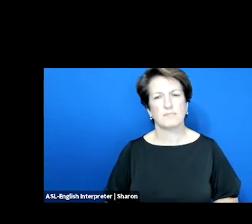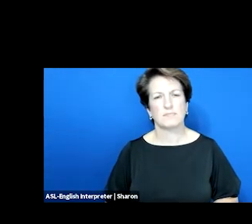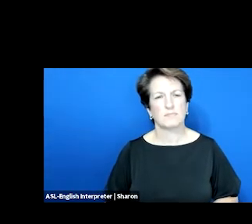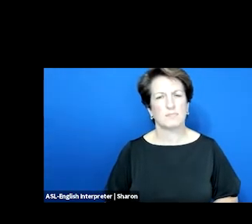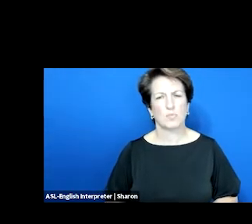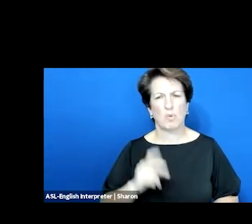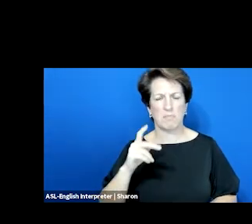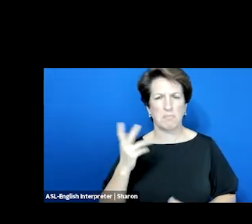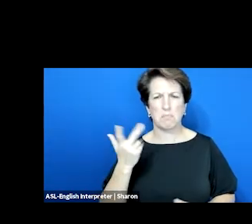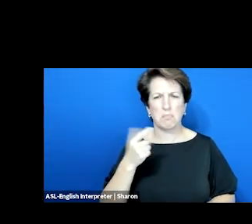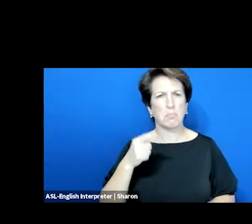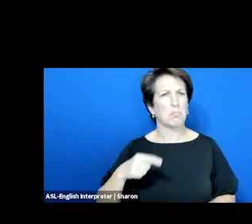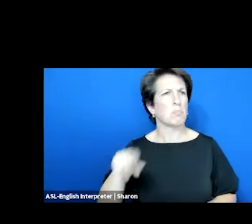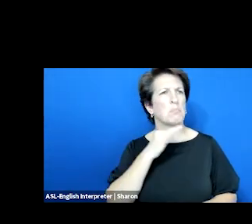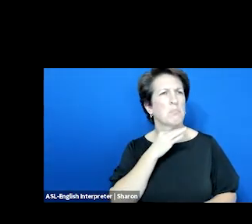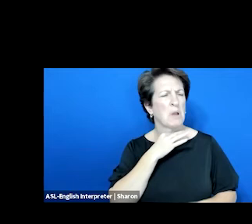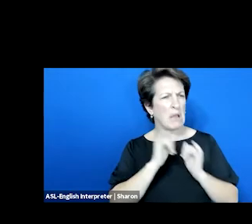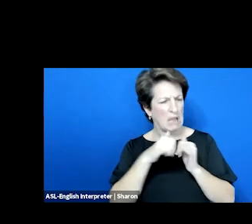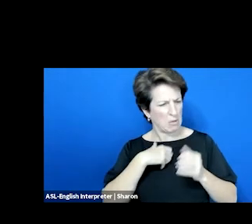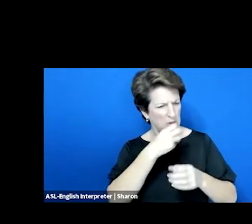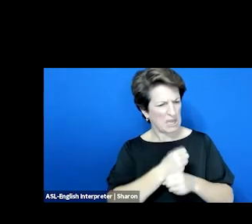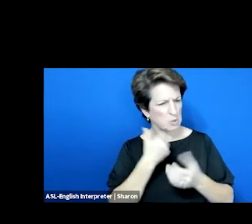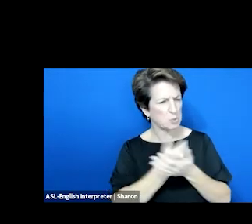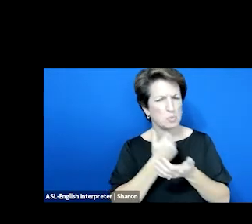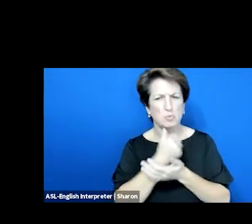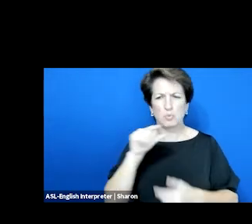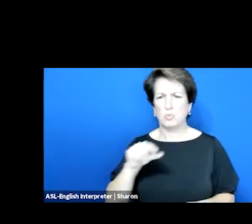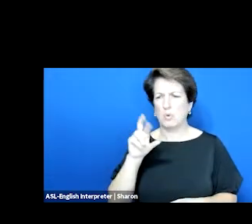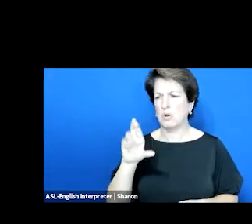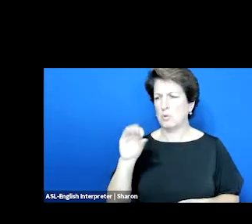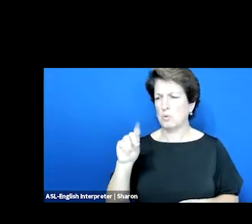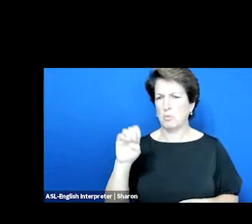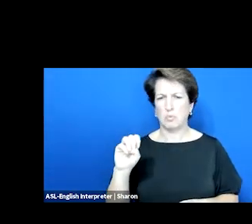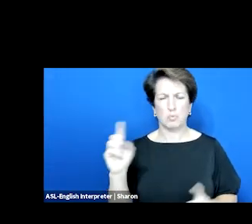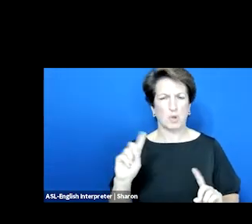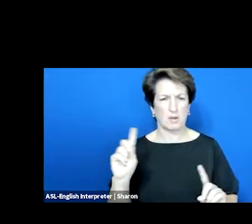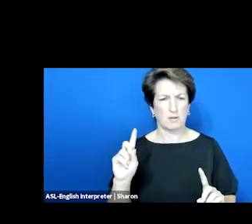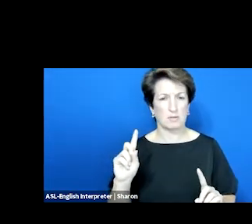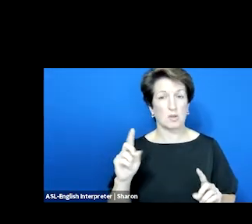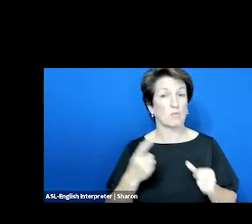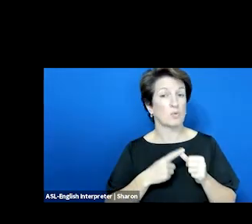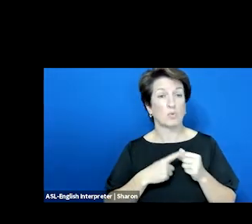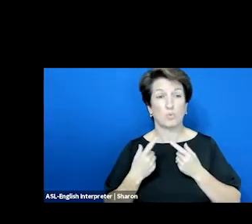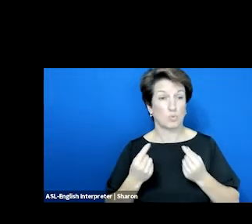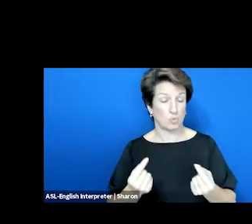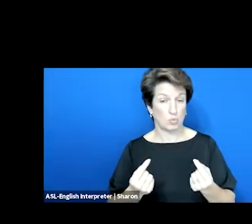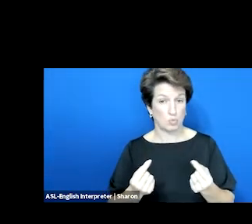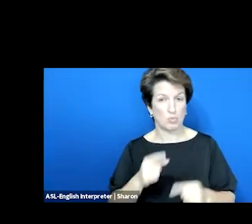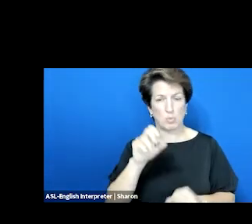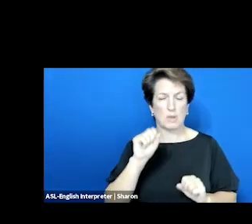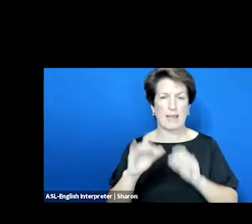You still need to show another piece of identification with your name and date of birth, along with your proof of vaccination when